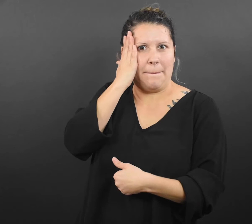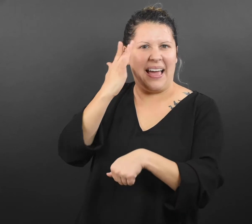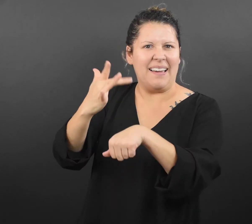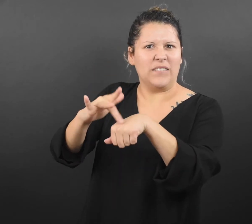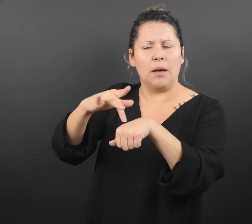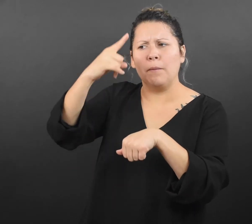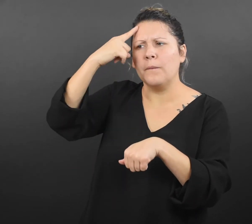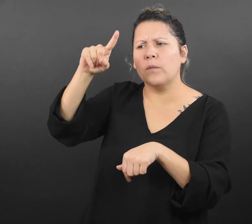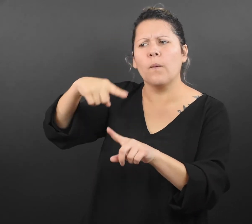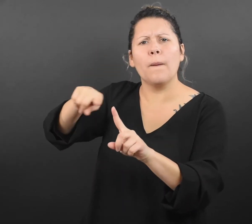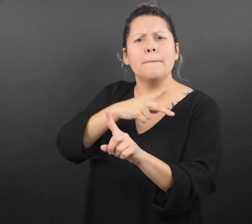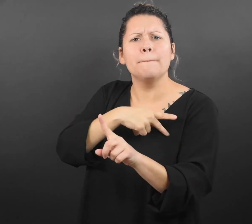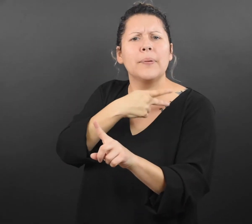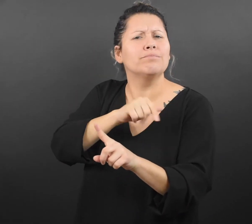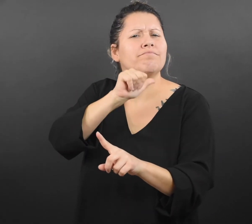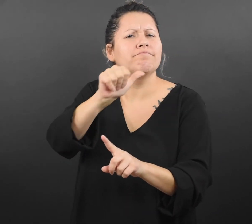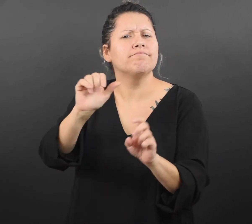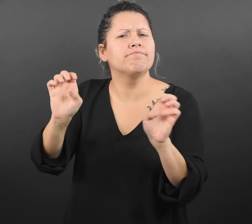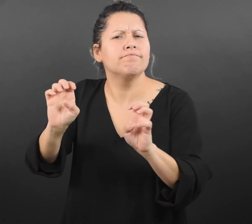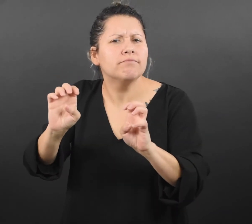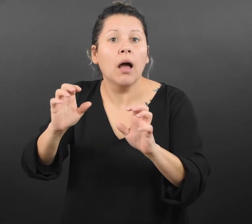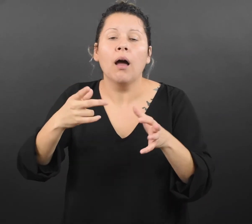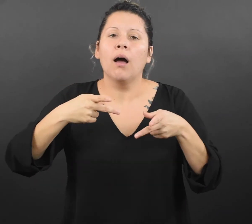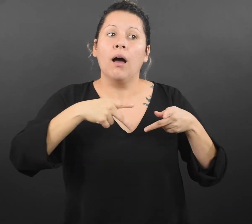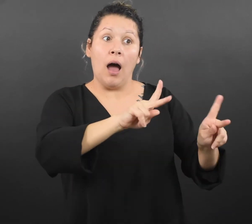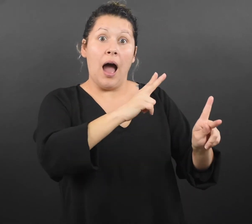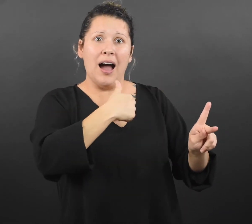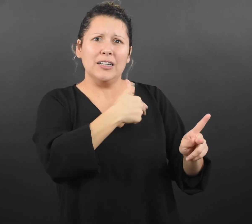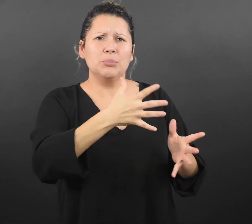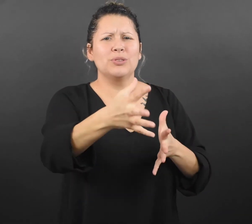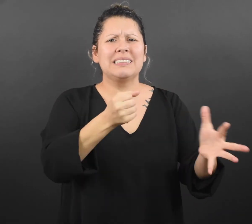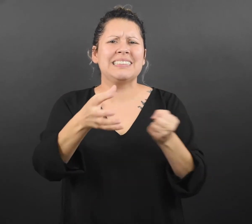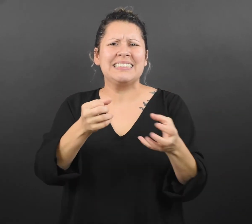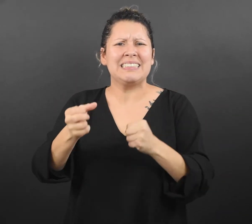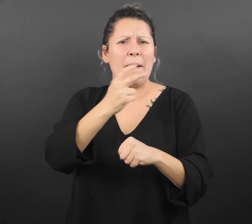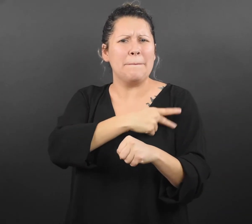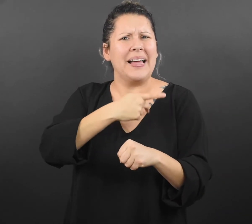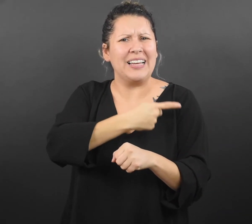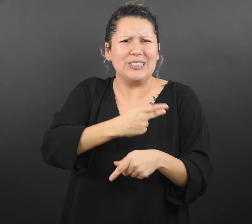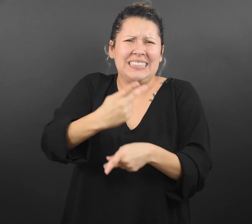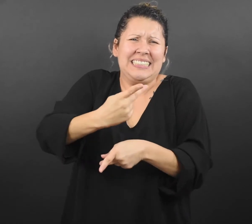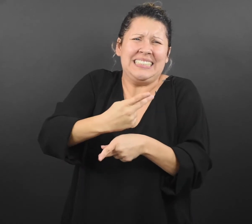patients, allowing hospitals to transfer patients and provide acute care to those who need it most;